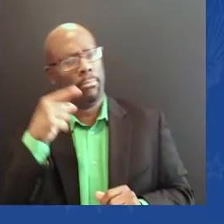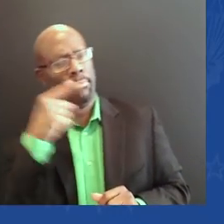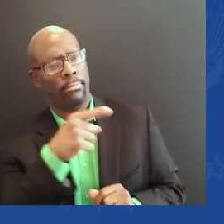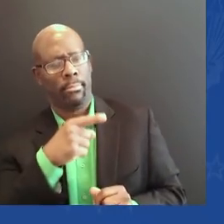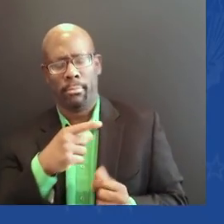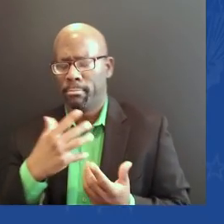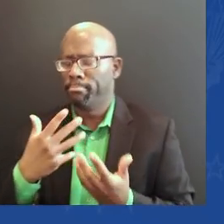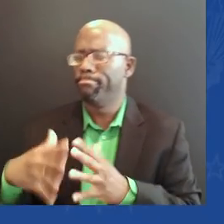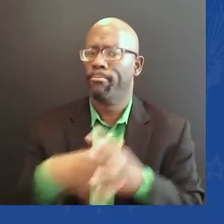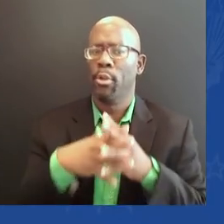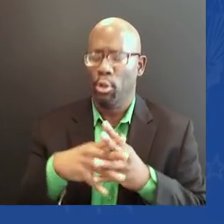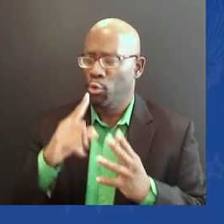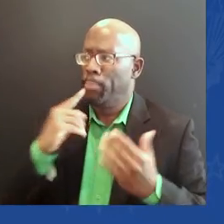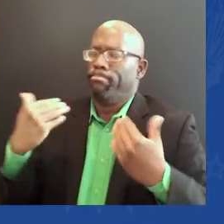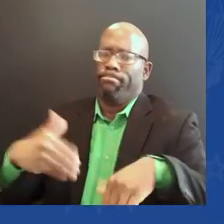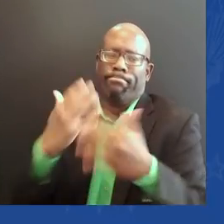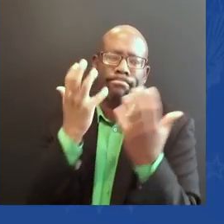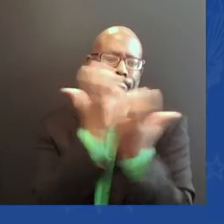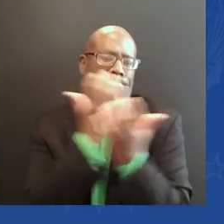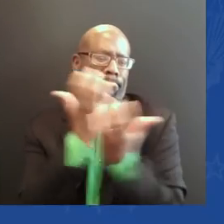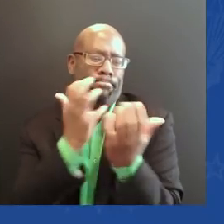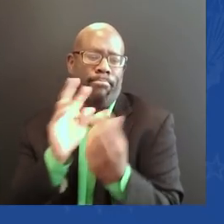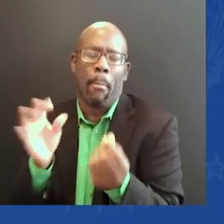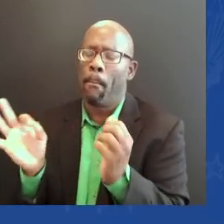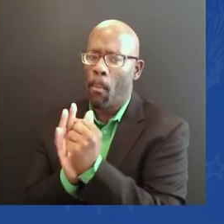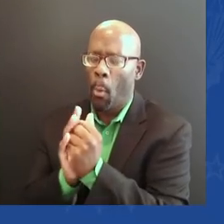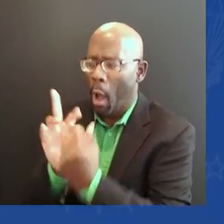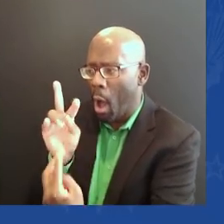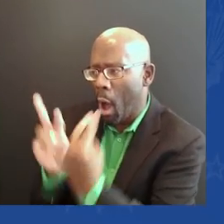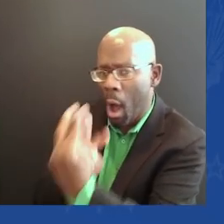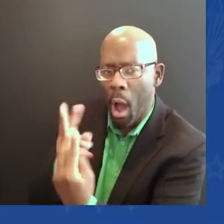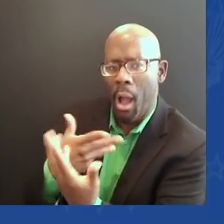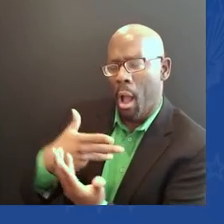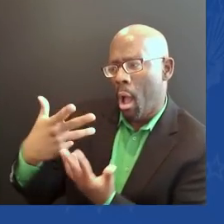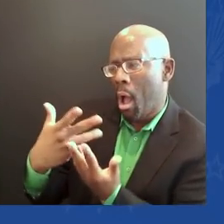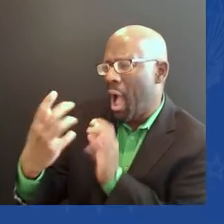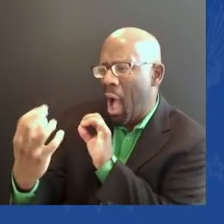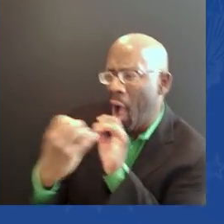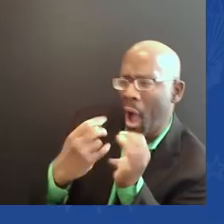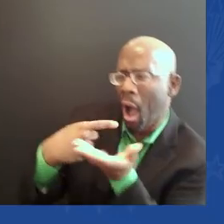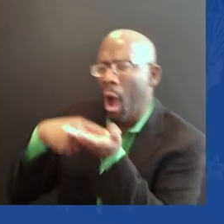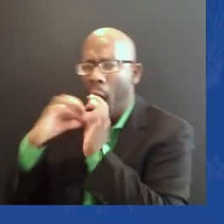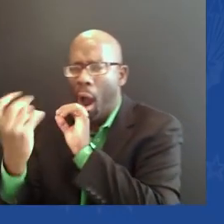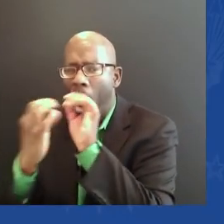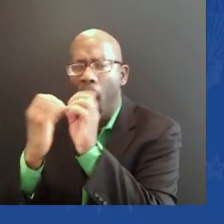when you're trying to get something done. They know me; I know them. We can get things done together.